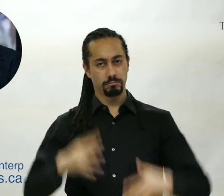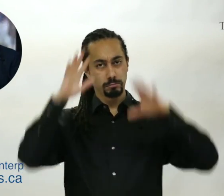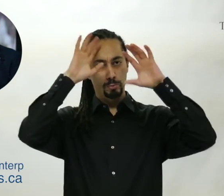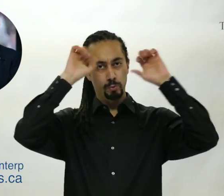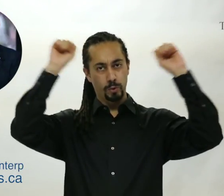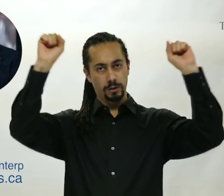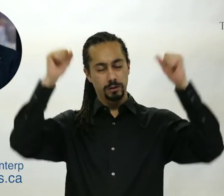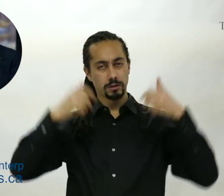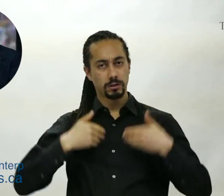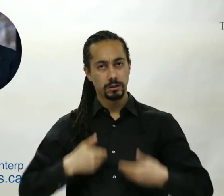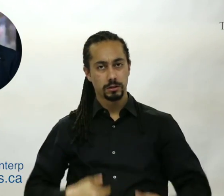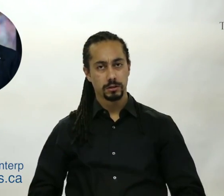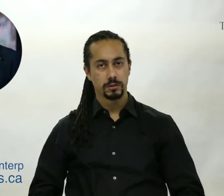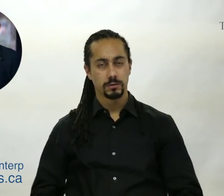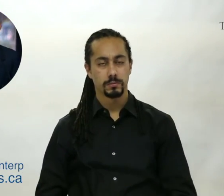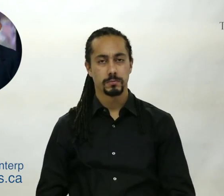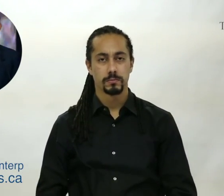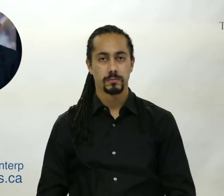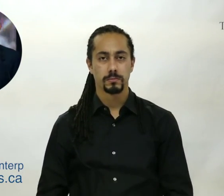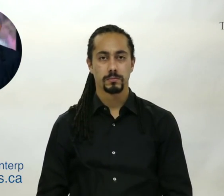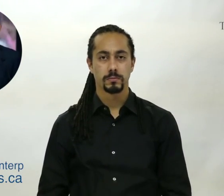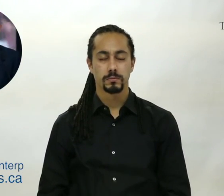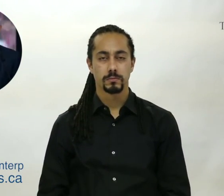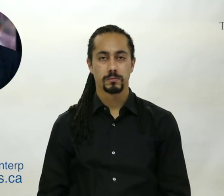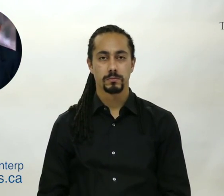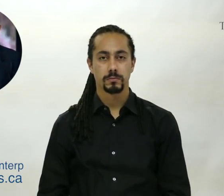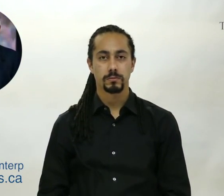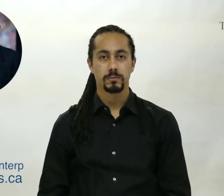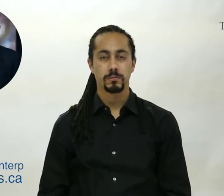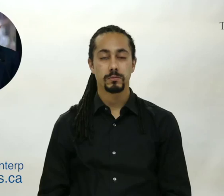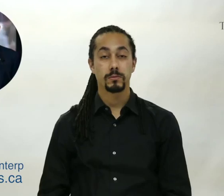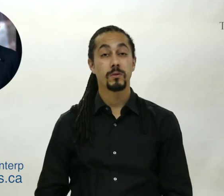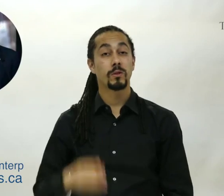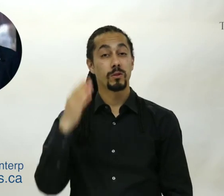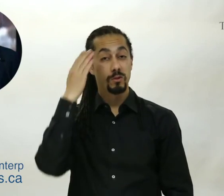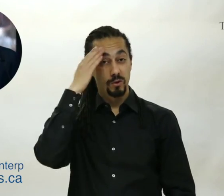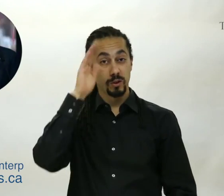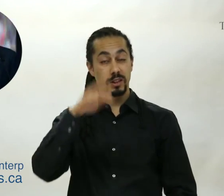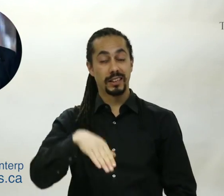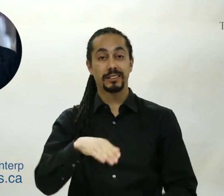We know that, like South Africa, the United States